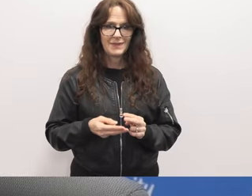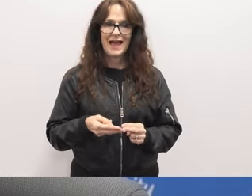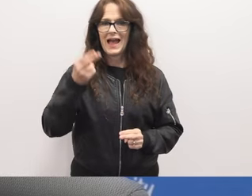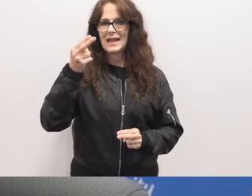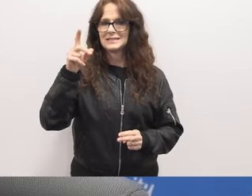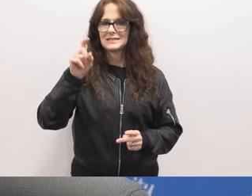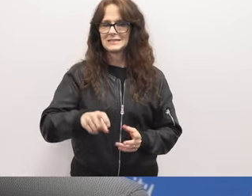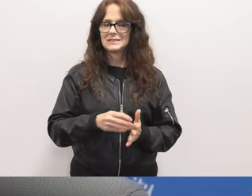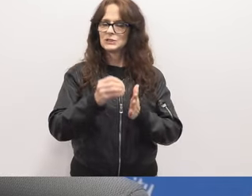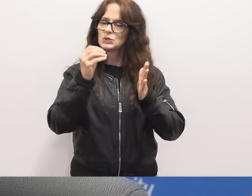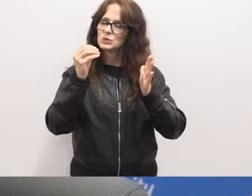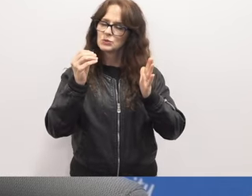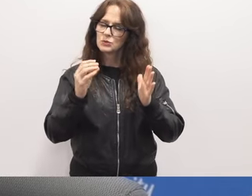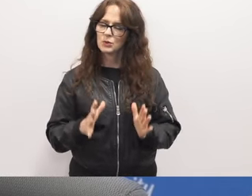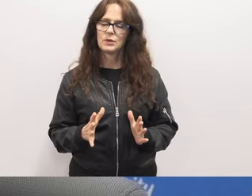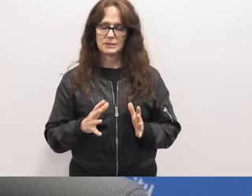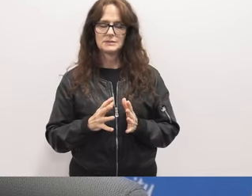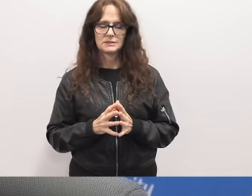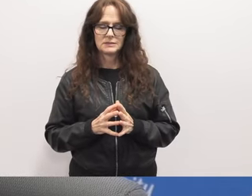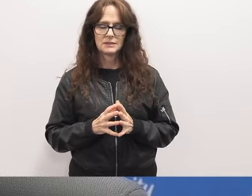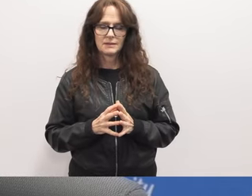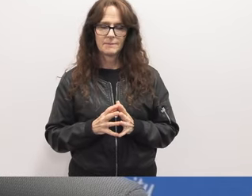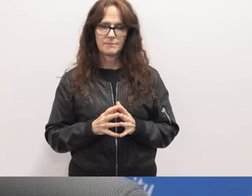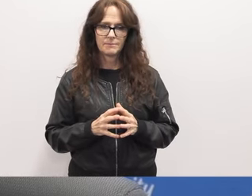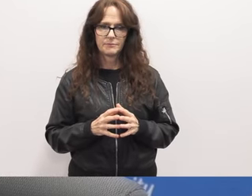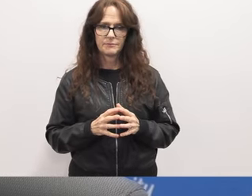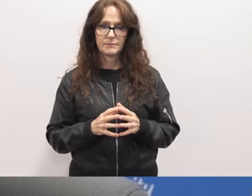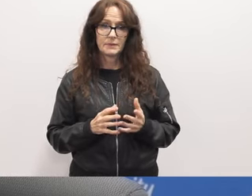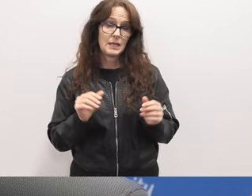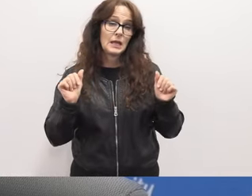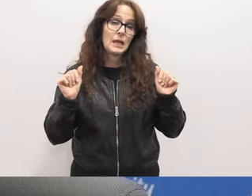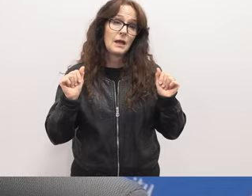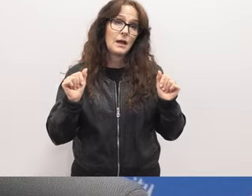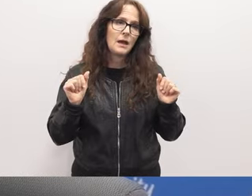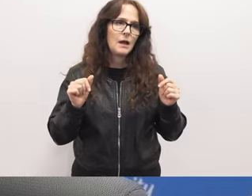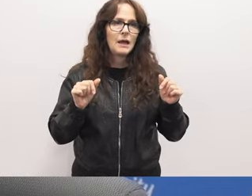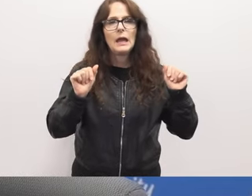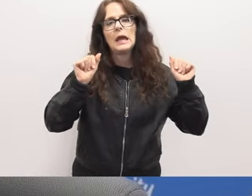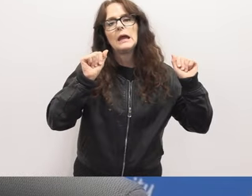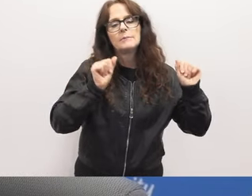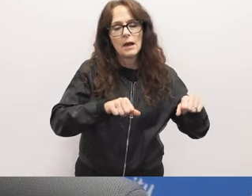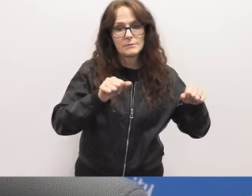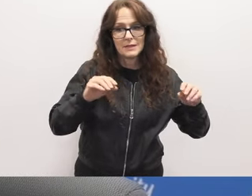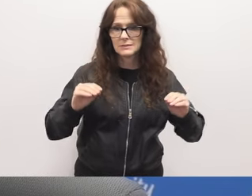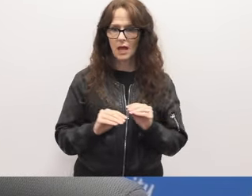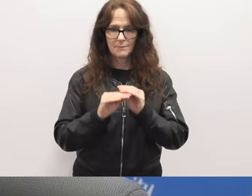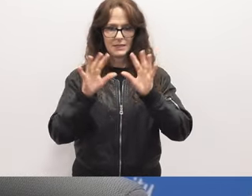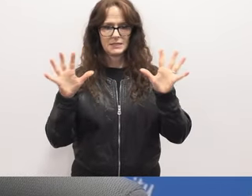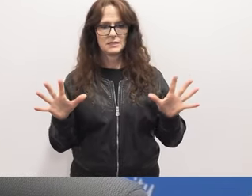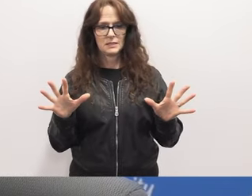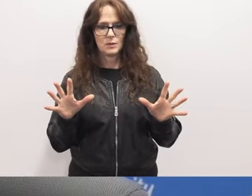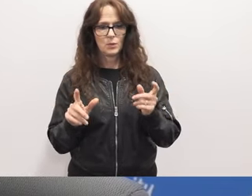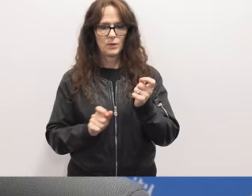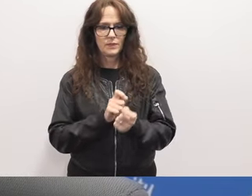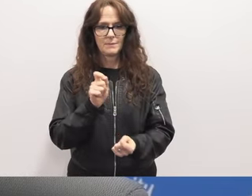In hypothetically it could, but it's not explicit. And with the precision that we talked about